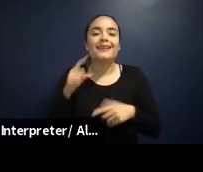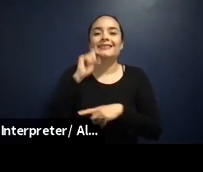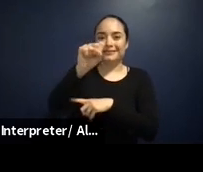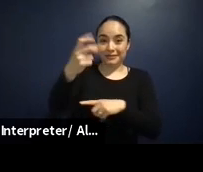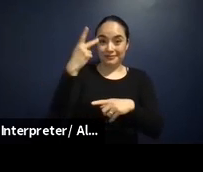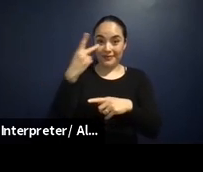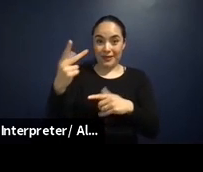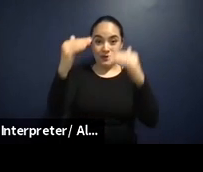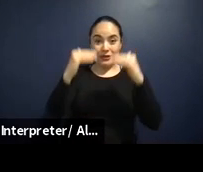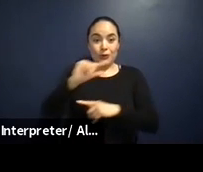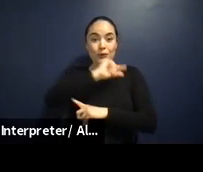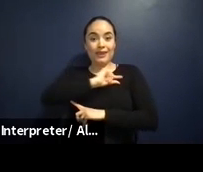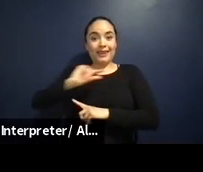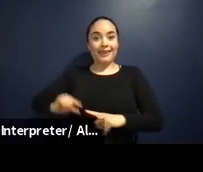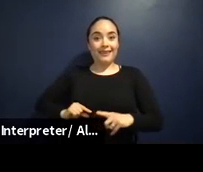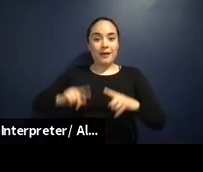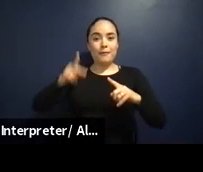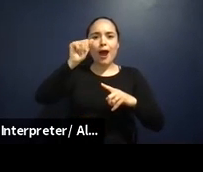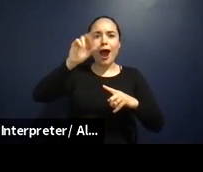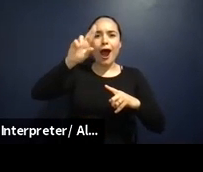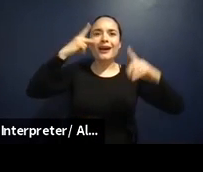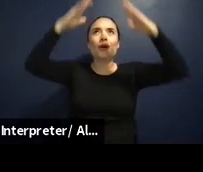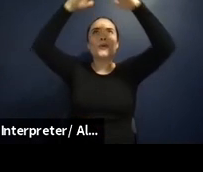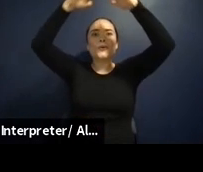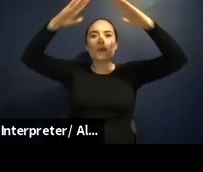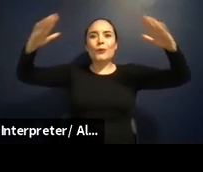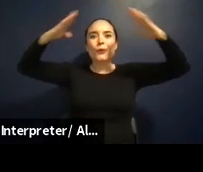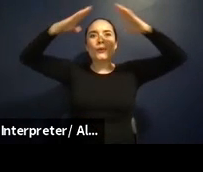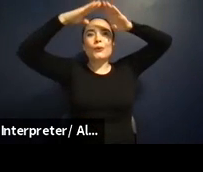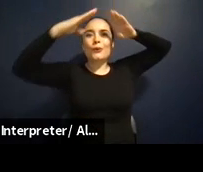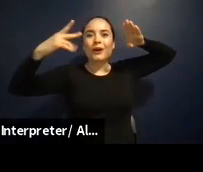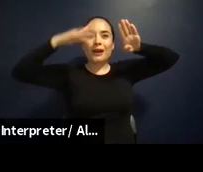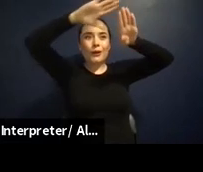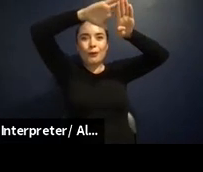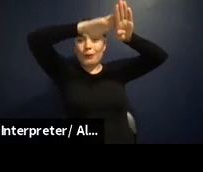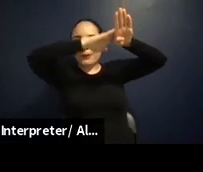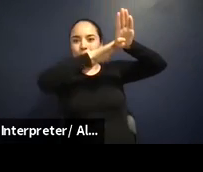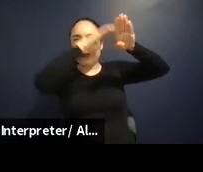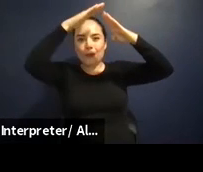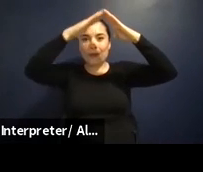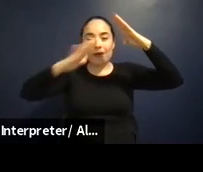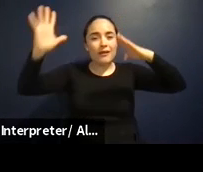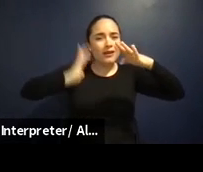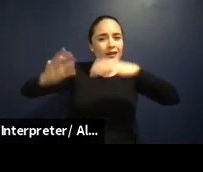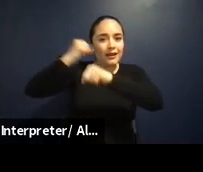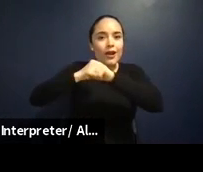used copper sheeting for the roof, and instead of being sort of that coppery color that we expect